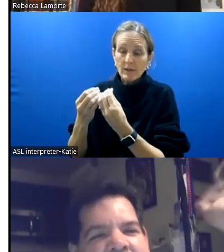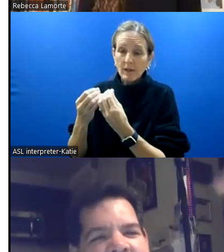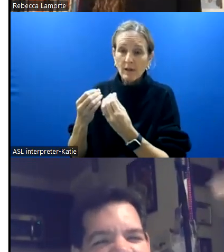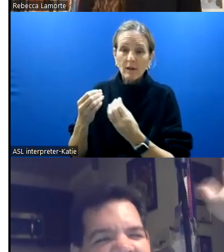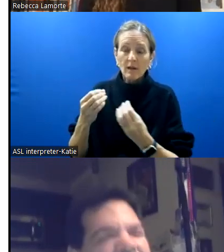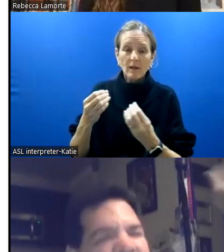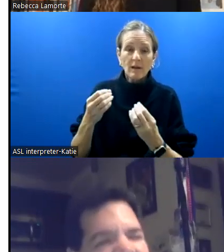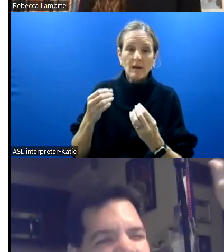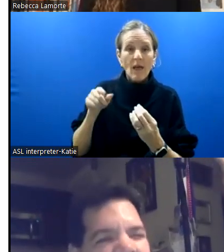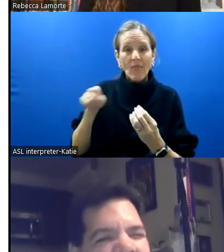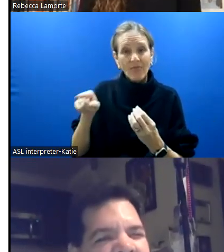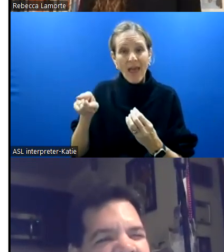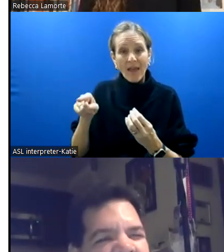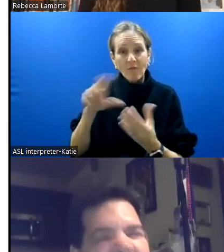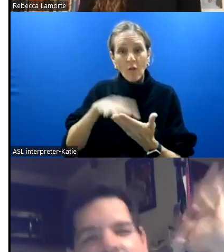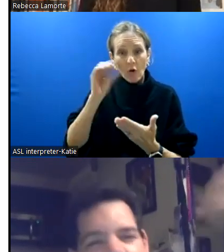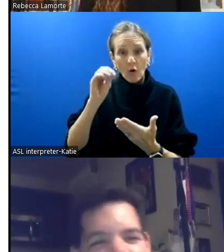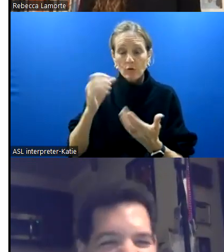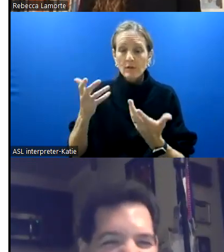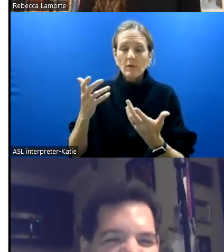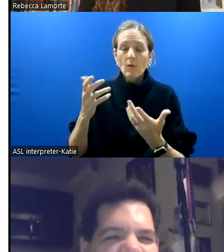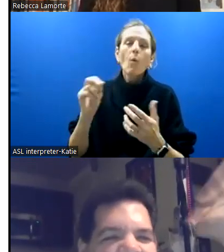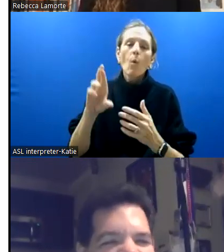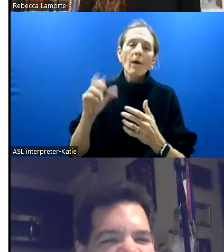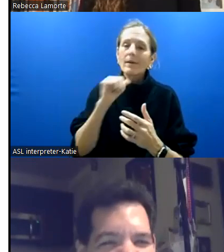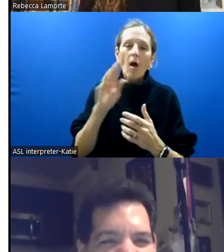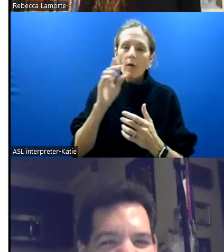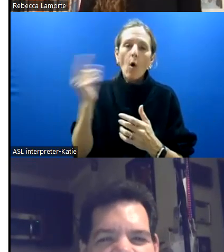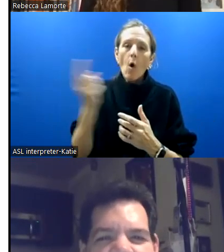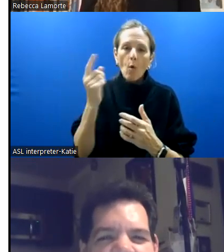just on disability issues, but in general,